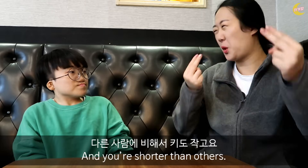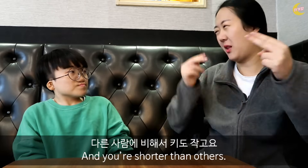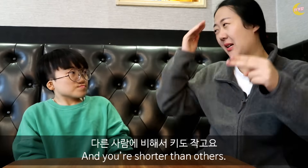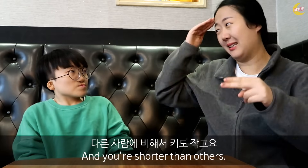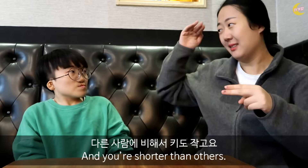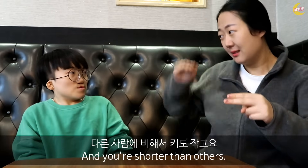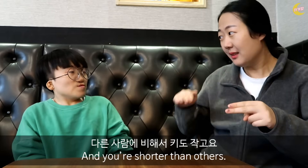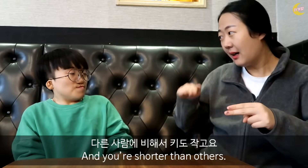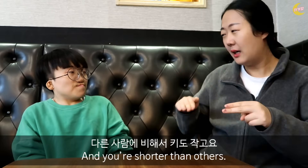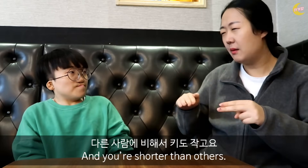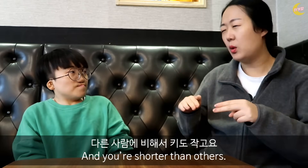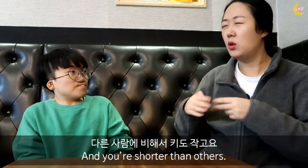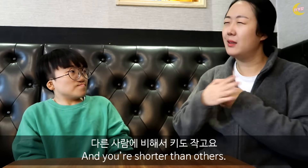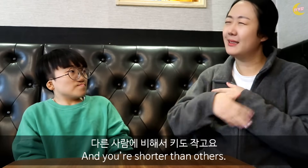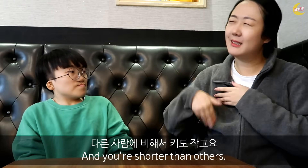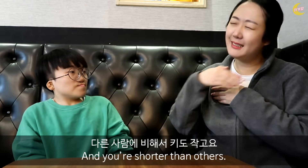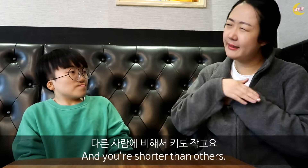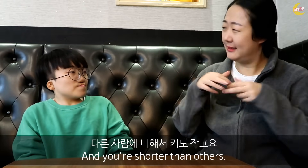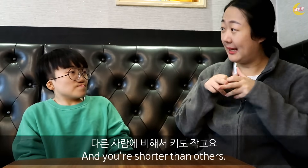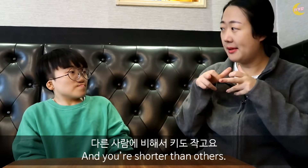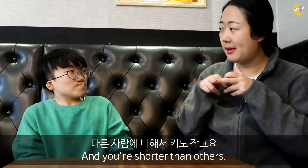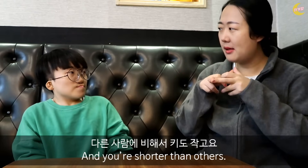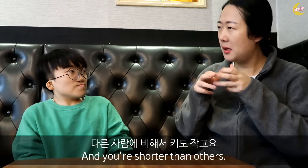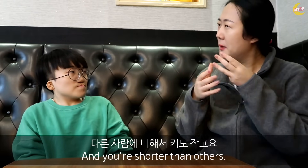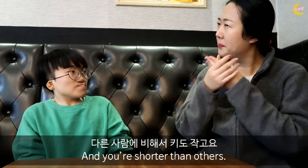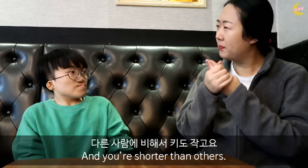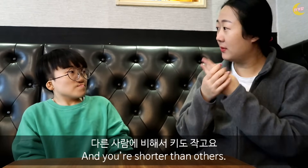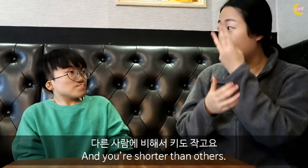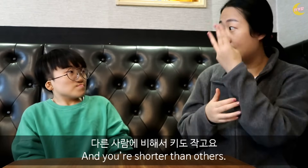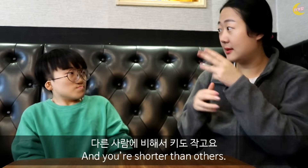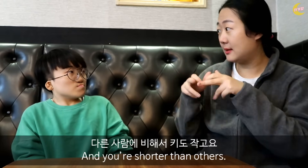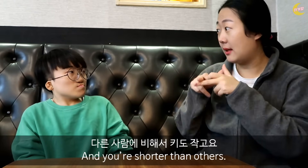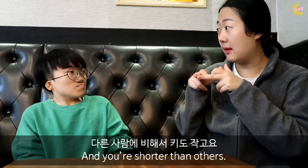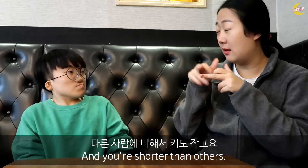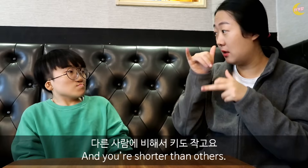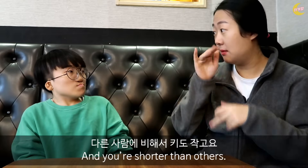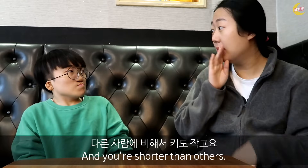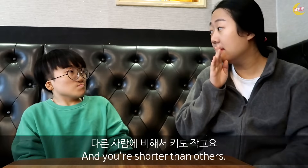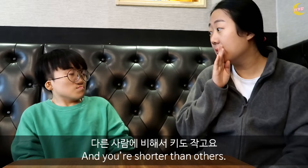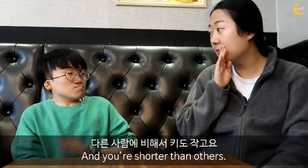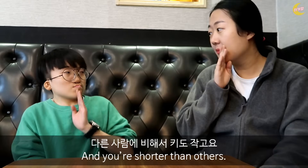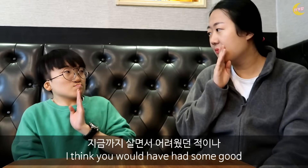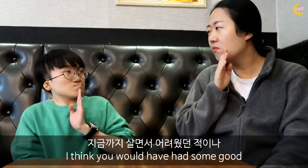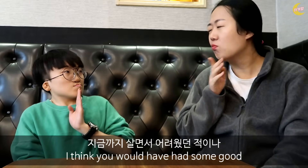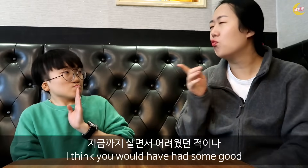And you’re shorter than others.